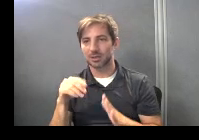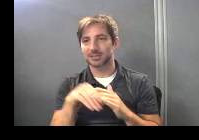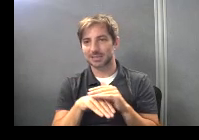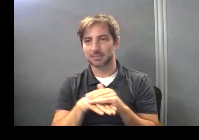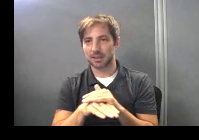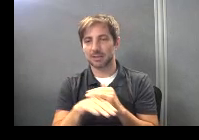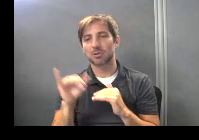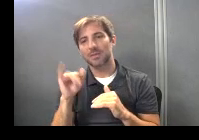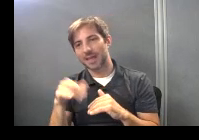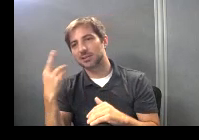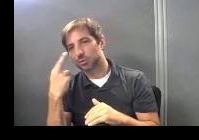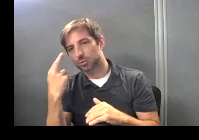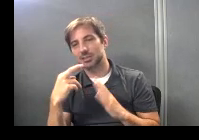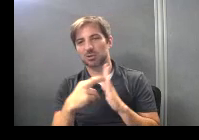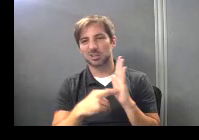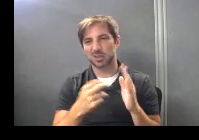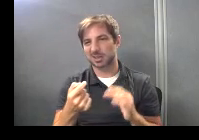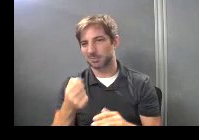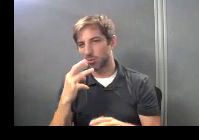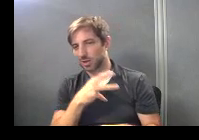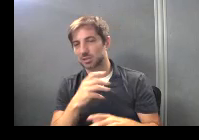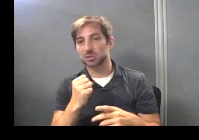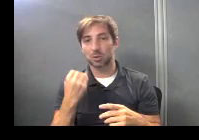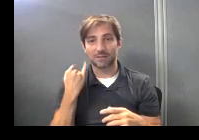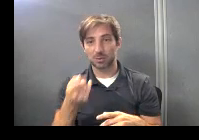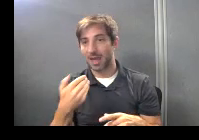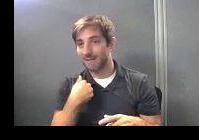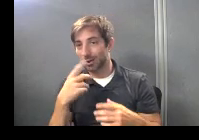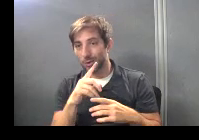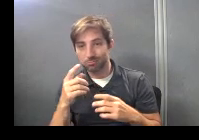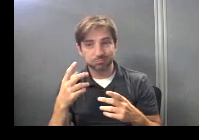THAT'S WHY THE REGISTRATION IS WEIRD. IF ANYONE HAS COMMENTS ABOUT THAT, PLEASE